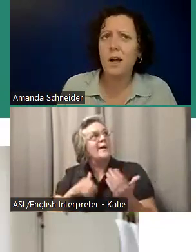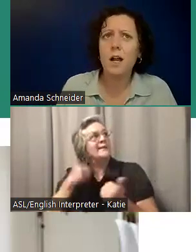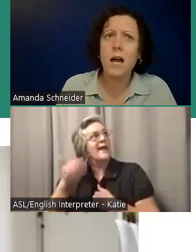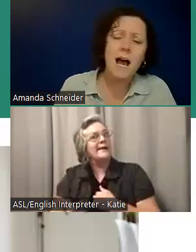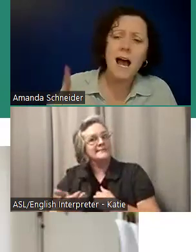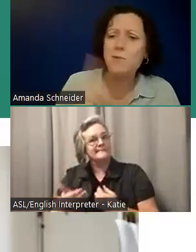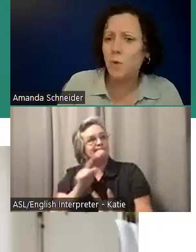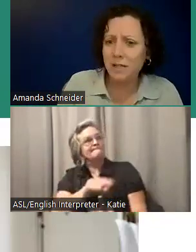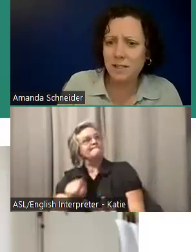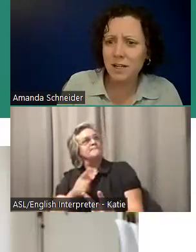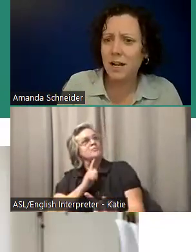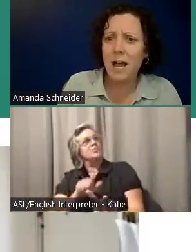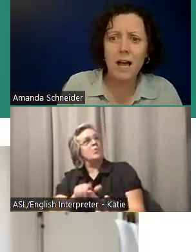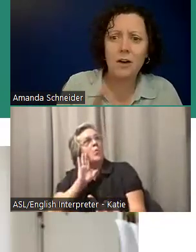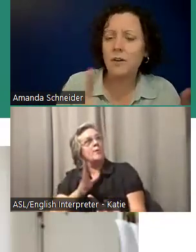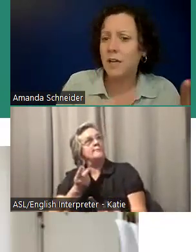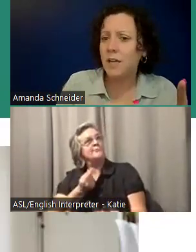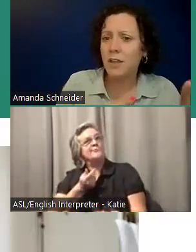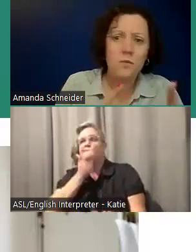Or… I wonder how…